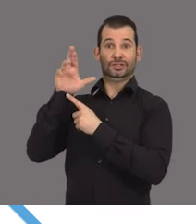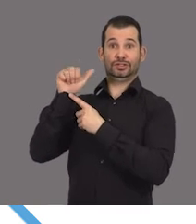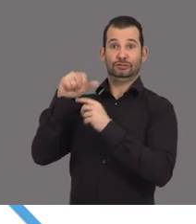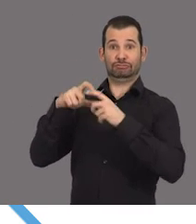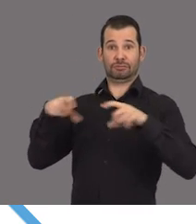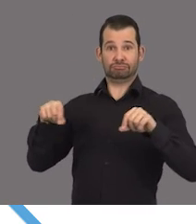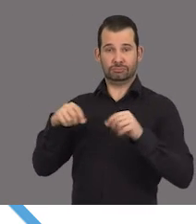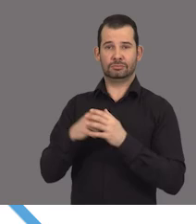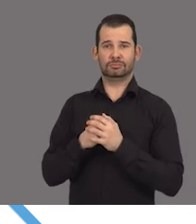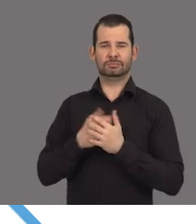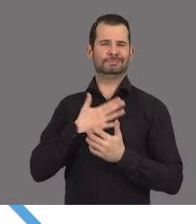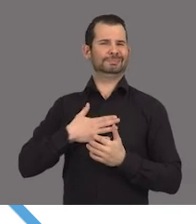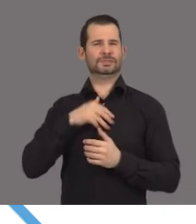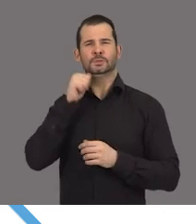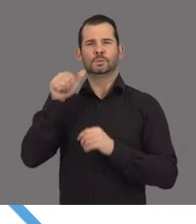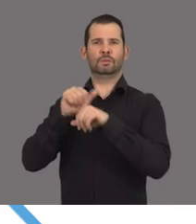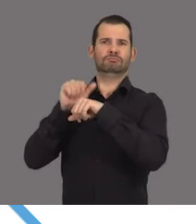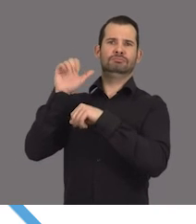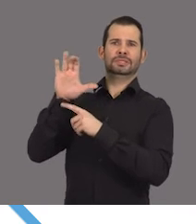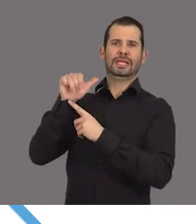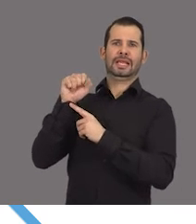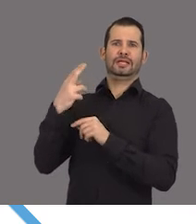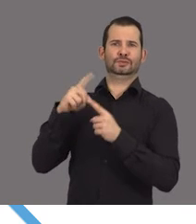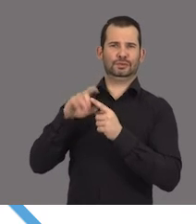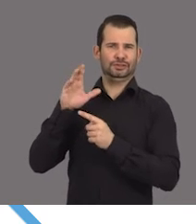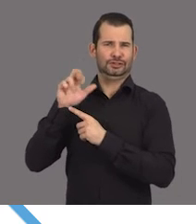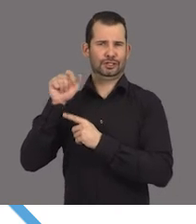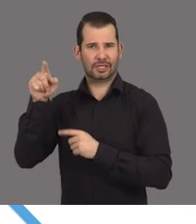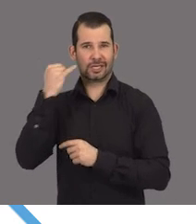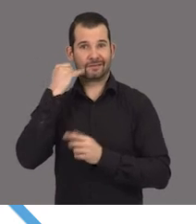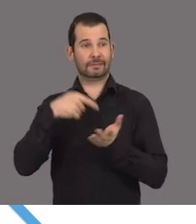Please do not send cash to the CRA if you’re making a payment by mail.